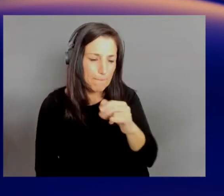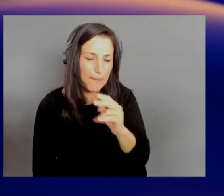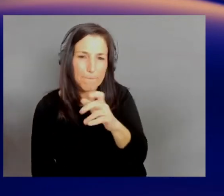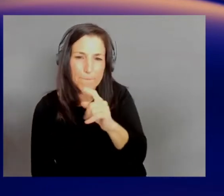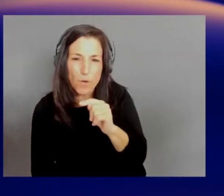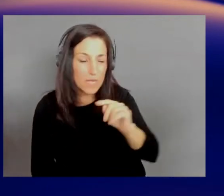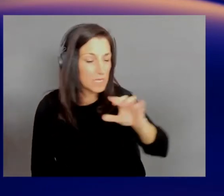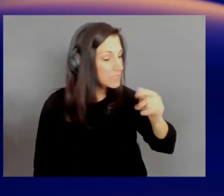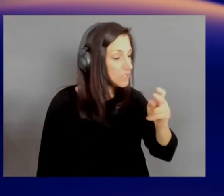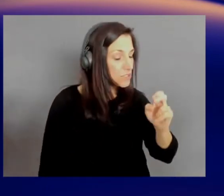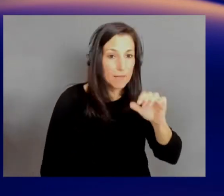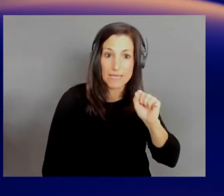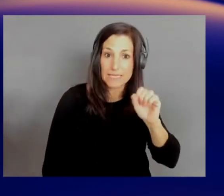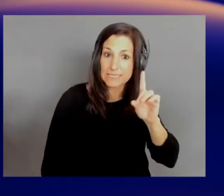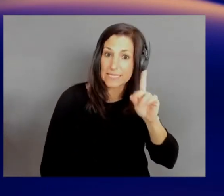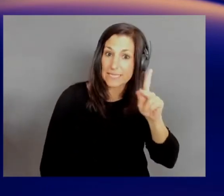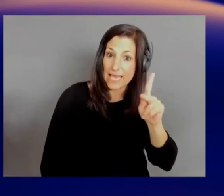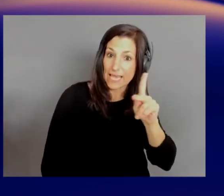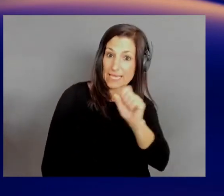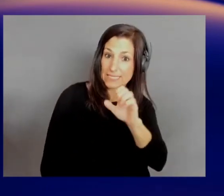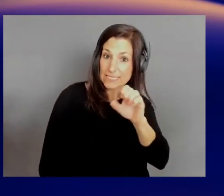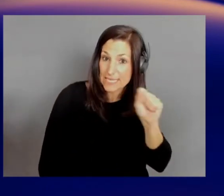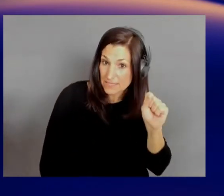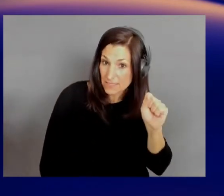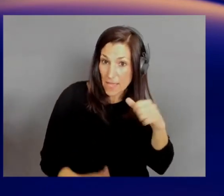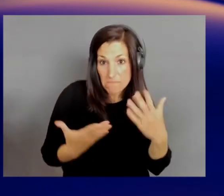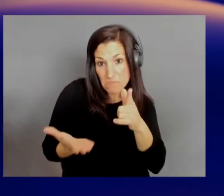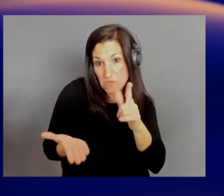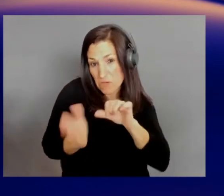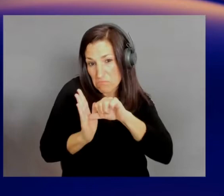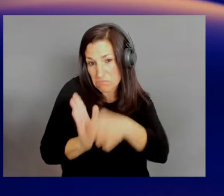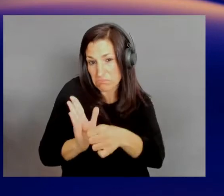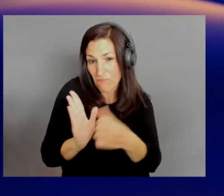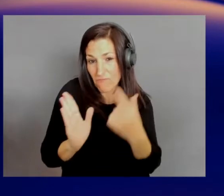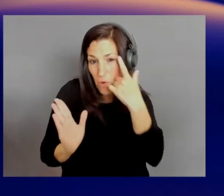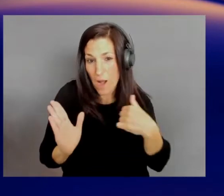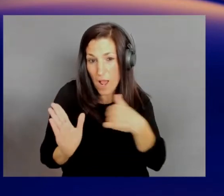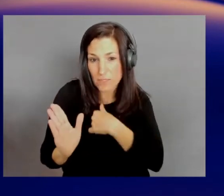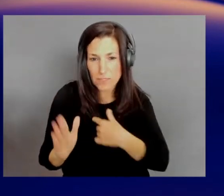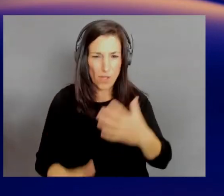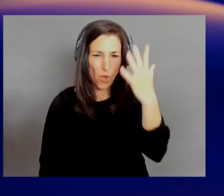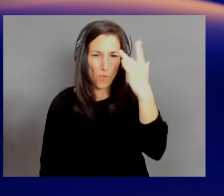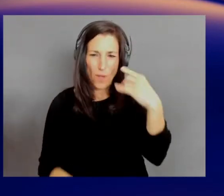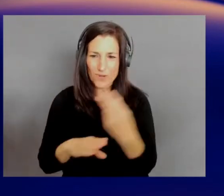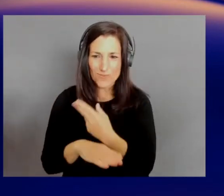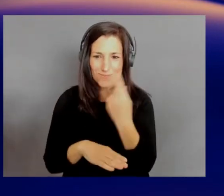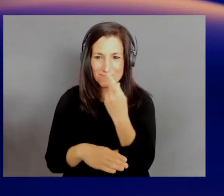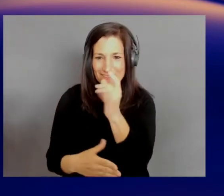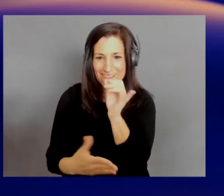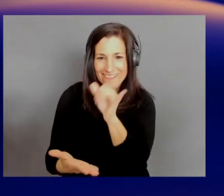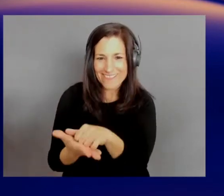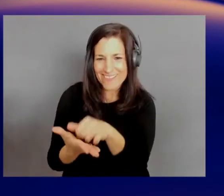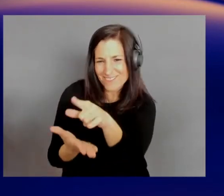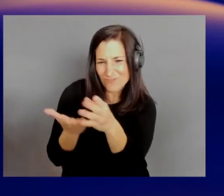I think too, maybe you could highlight for us, you know, why would I use something like one of these services? And I think one of the obvious things